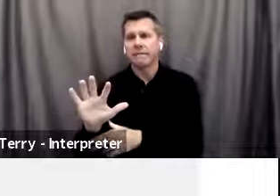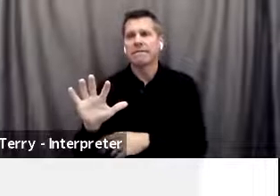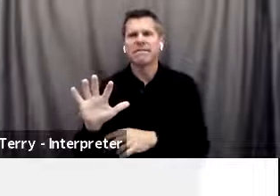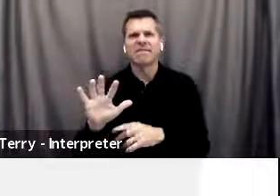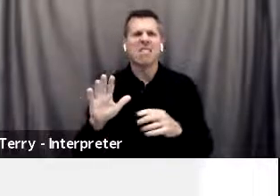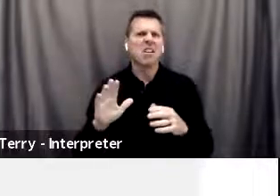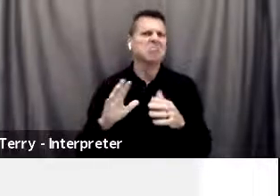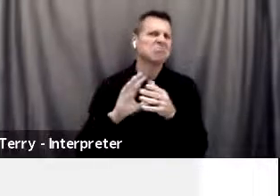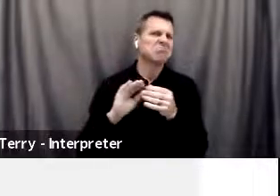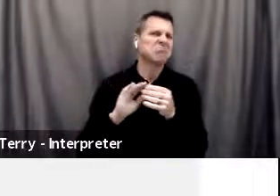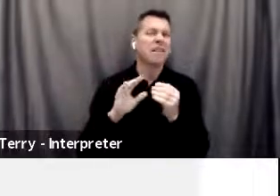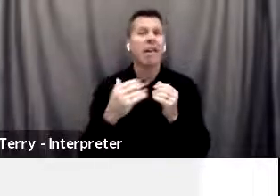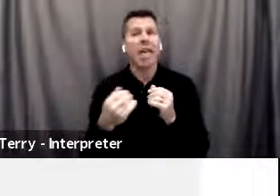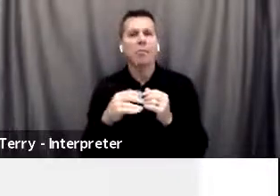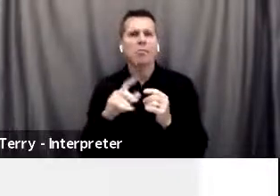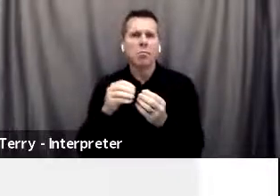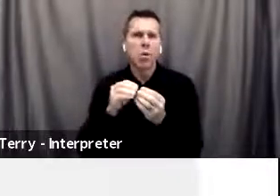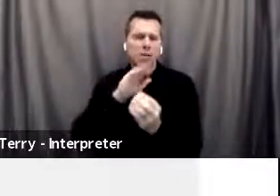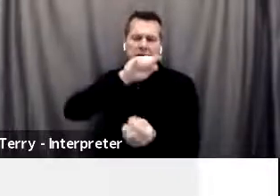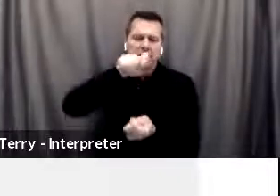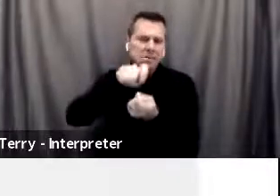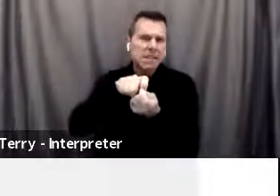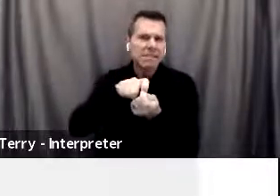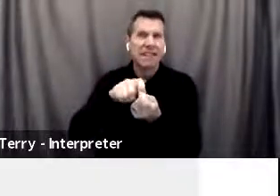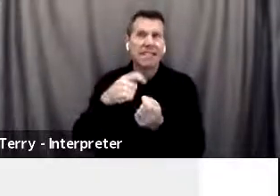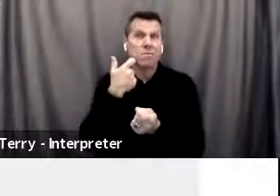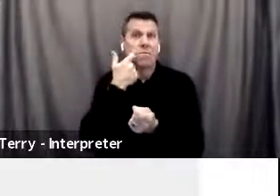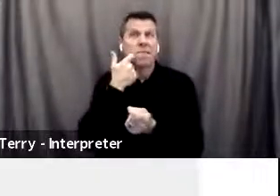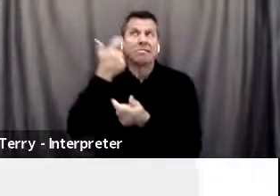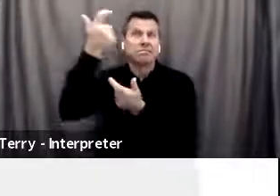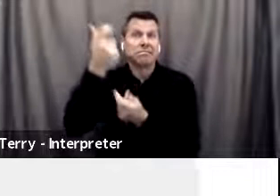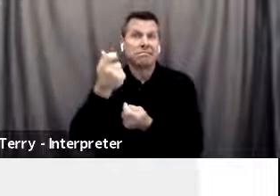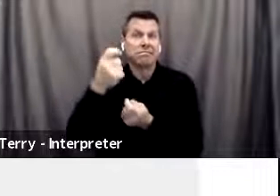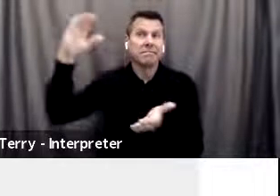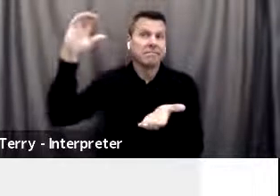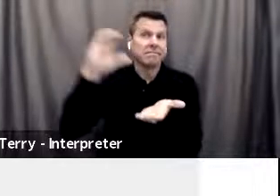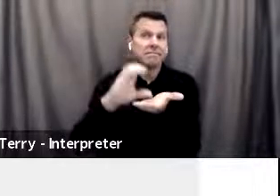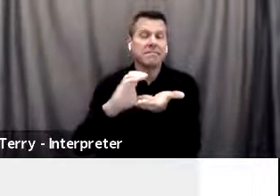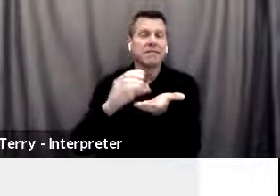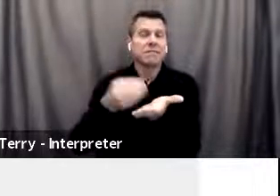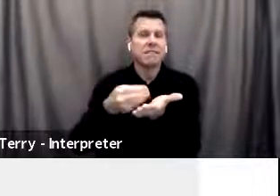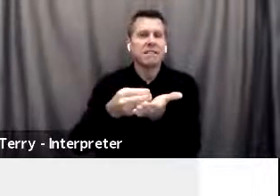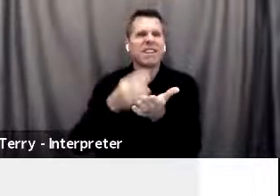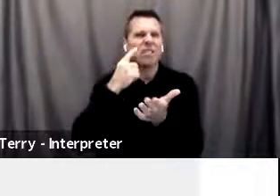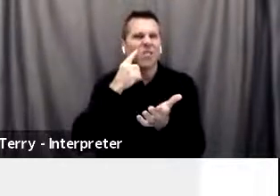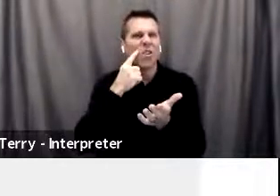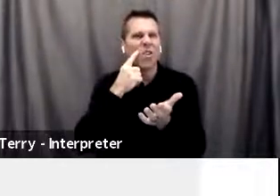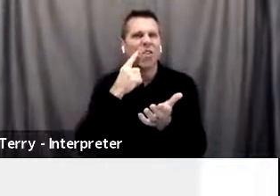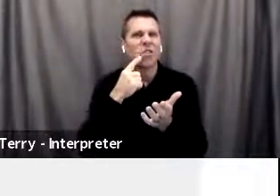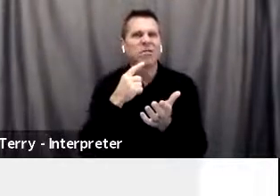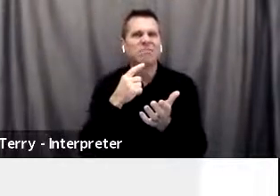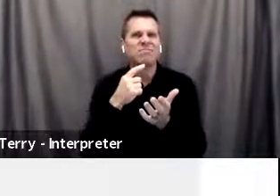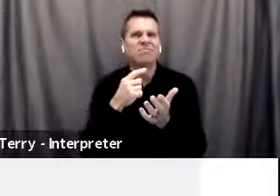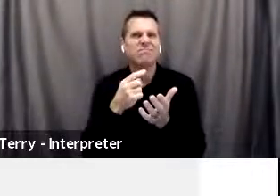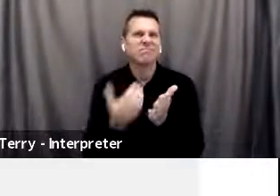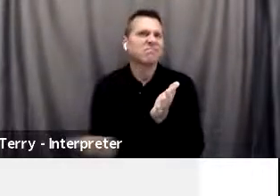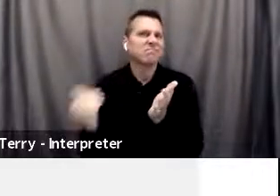specifically, our latest title five grant for the campus, which is titled redefining student ready, so that you'll be aware of the